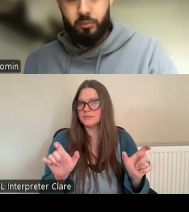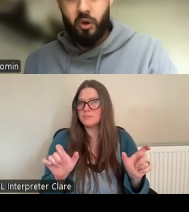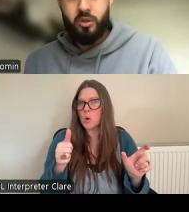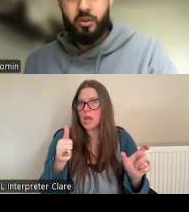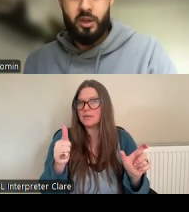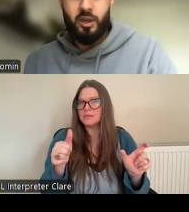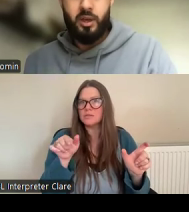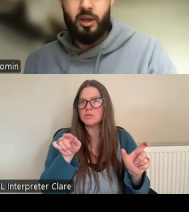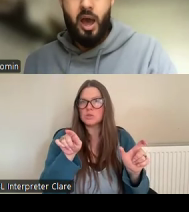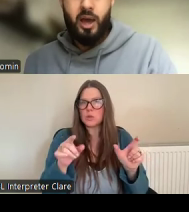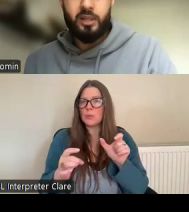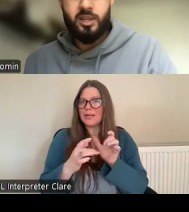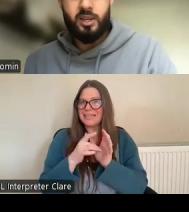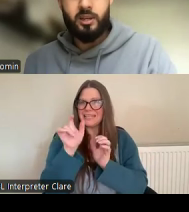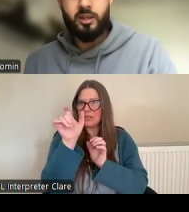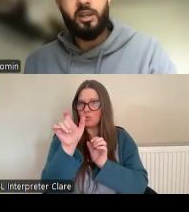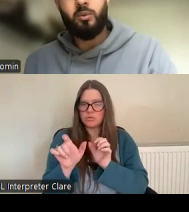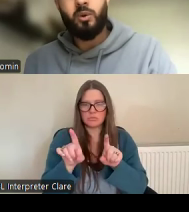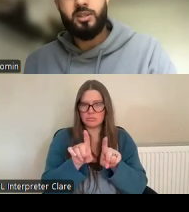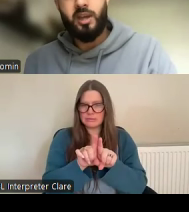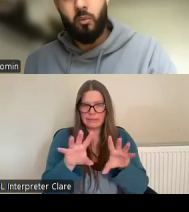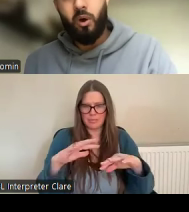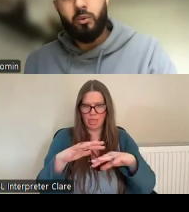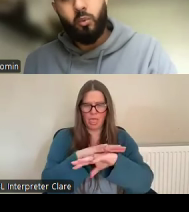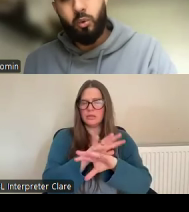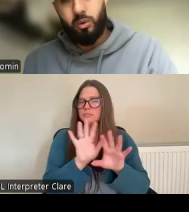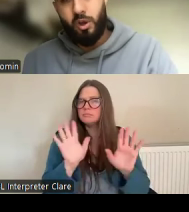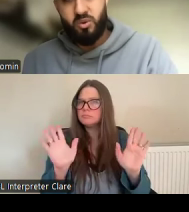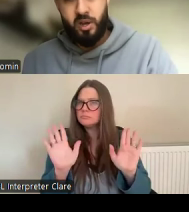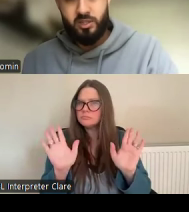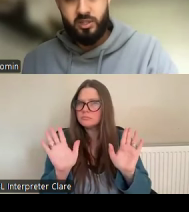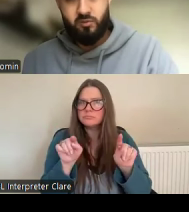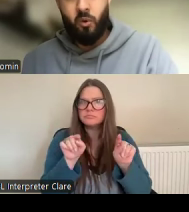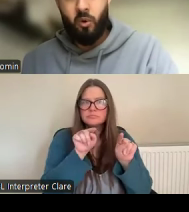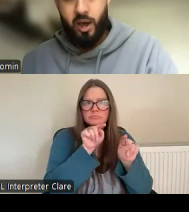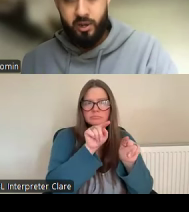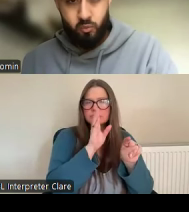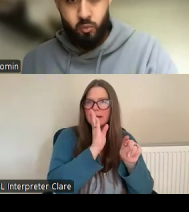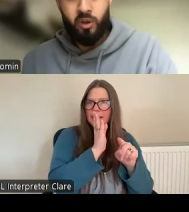but the ads in keyword set one will be optimized for ad group one,